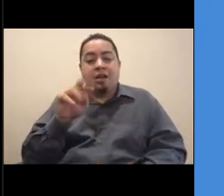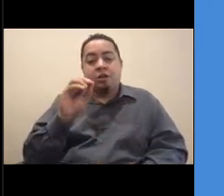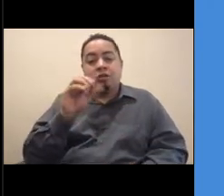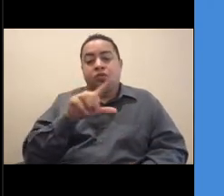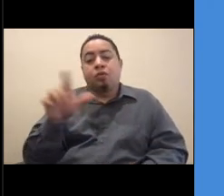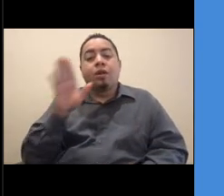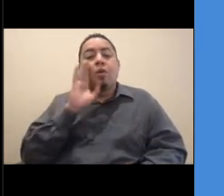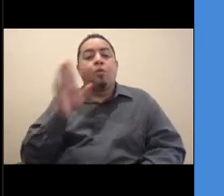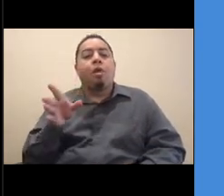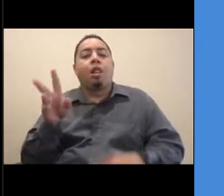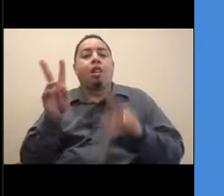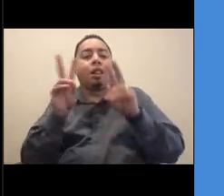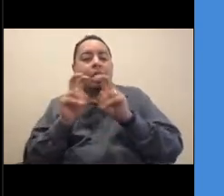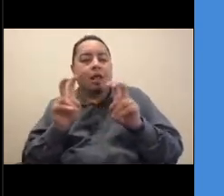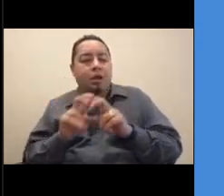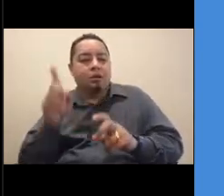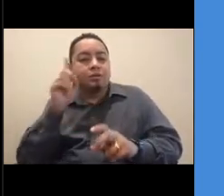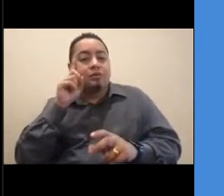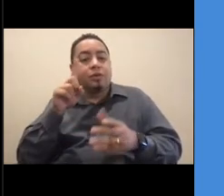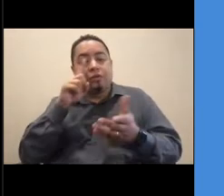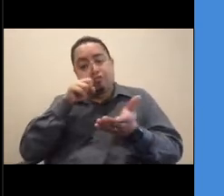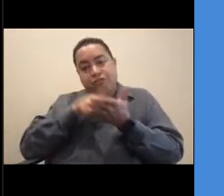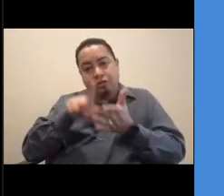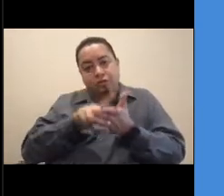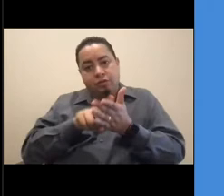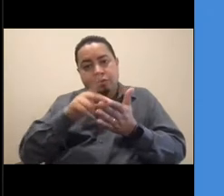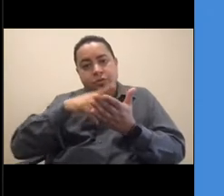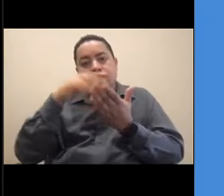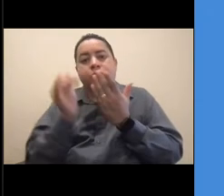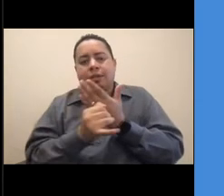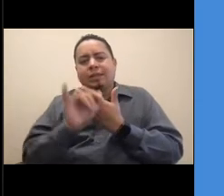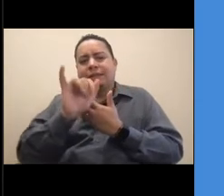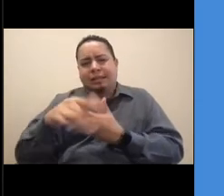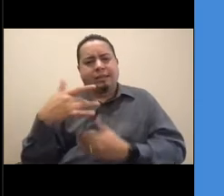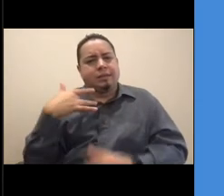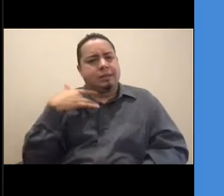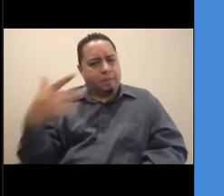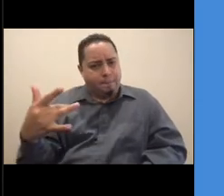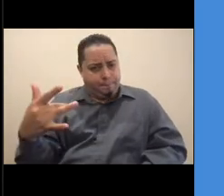for the research project. And so this is a pretty common method. It's also used in the Great Lakes,